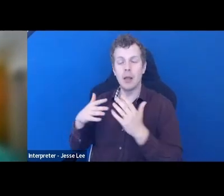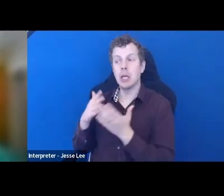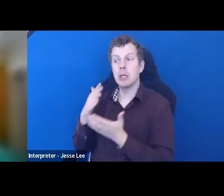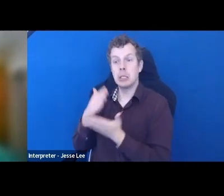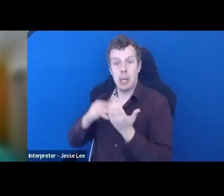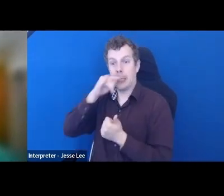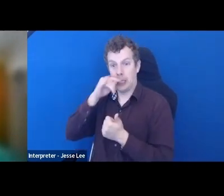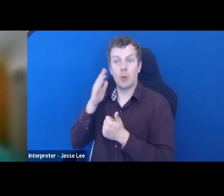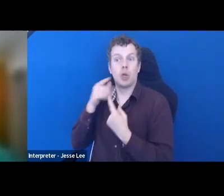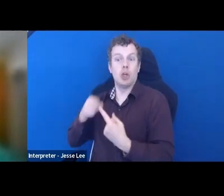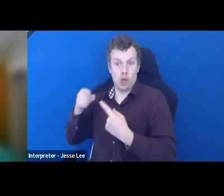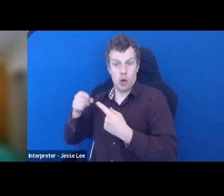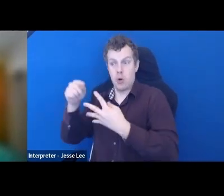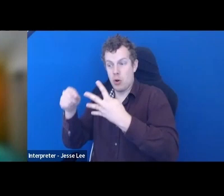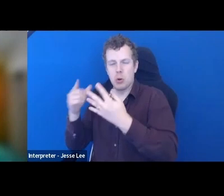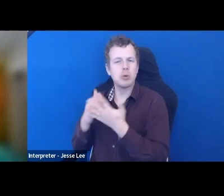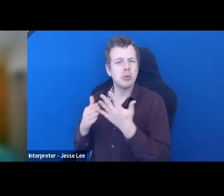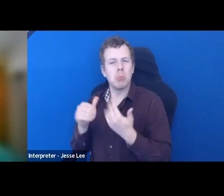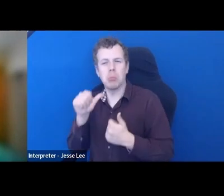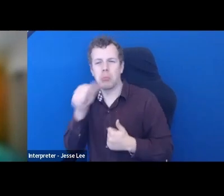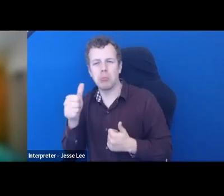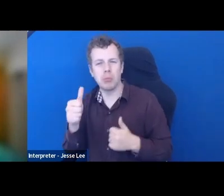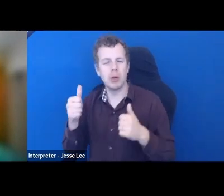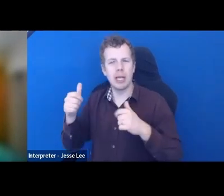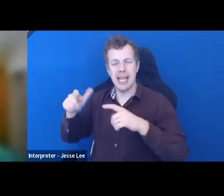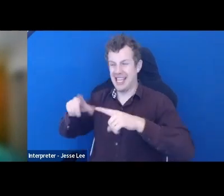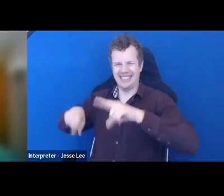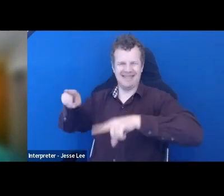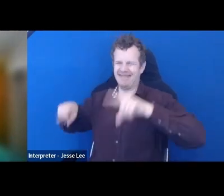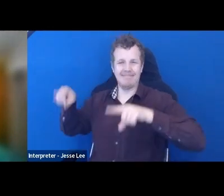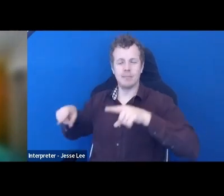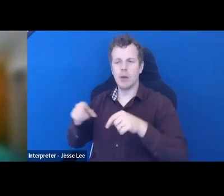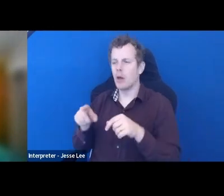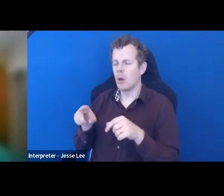And so it's really important that we keep an eye on the development of children